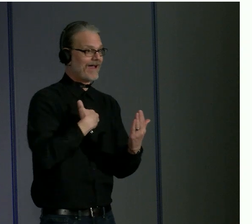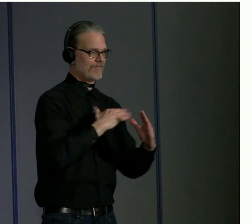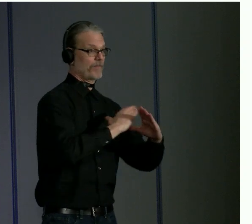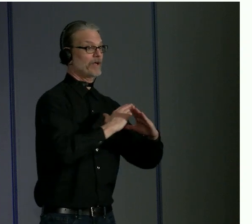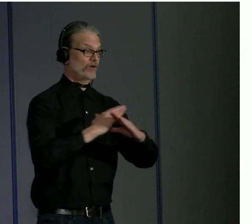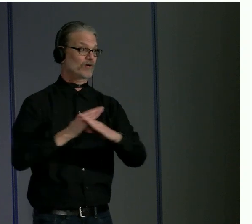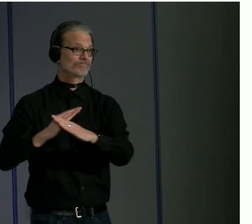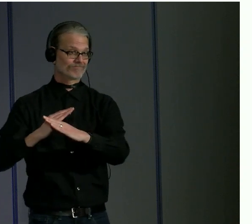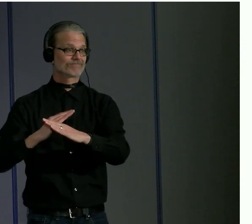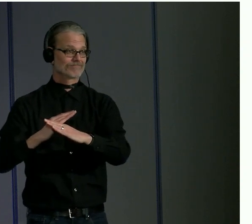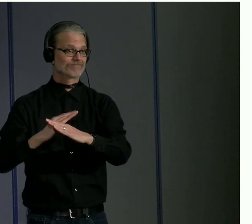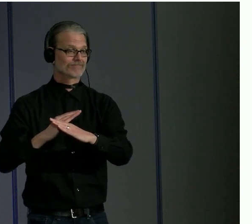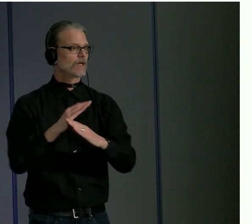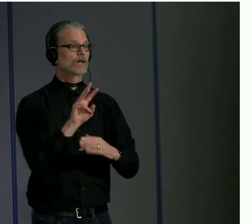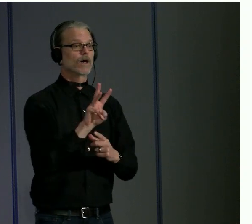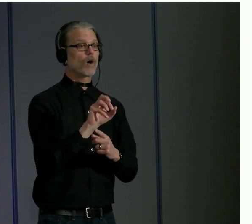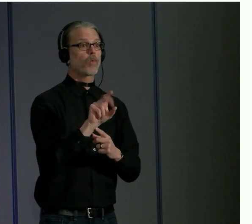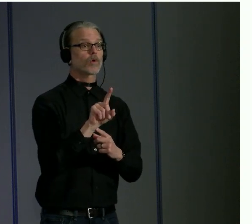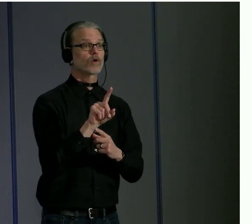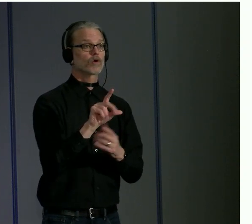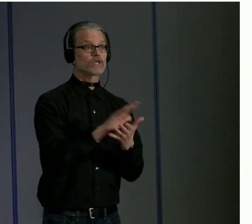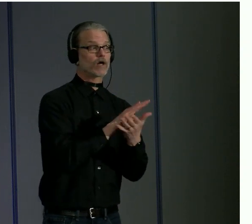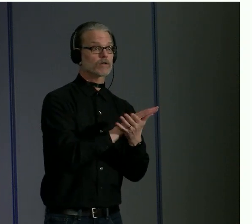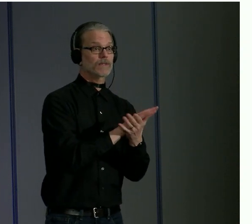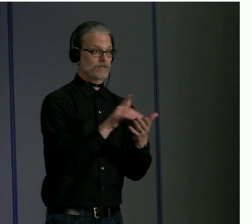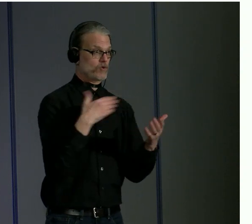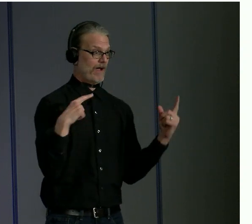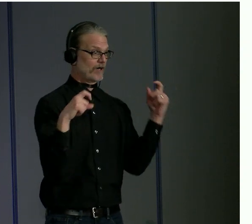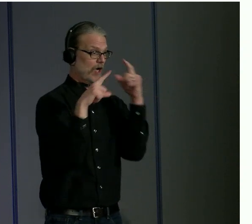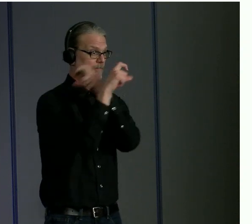If you're dealing with a Word doc and you use complex tables, you're going to have issues.